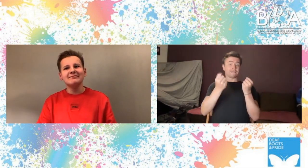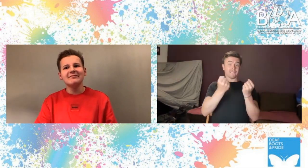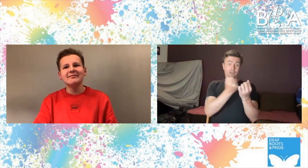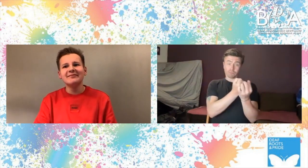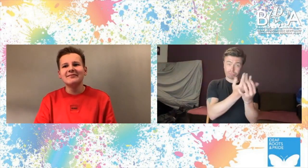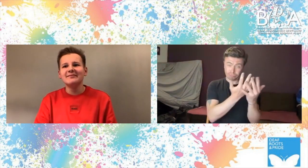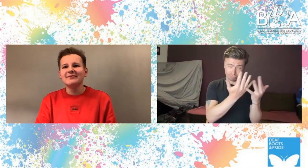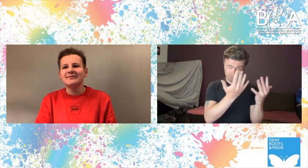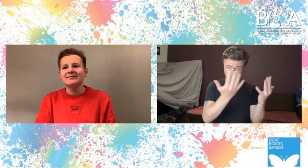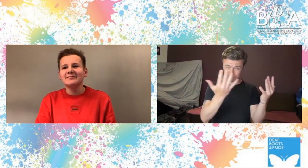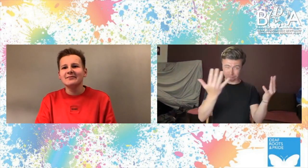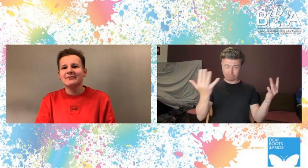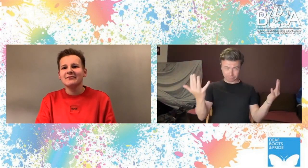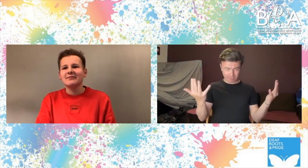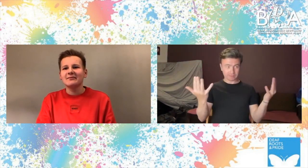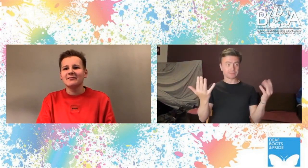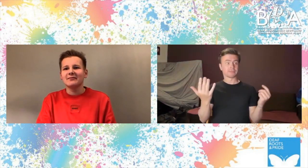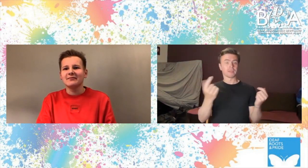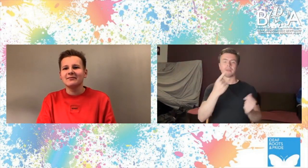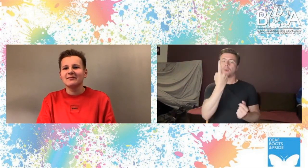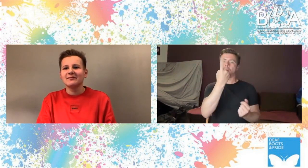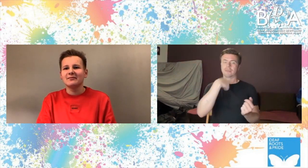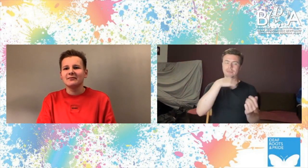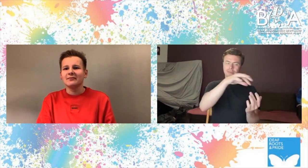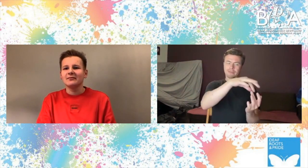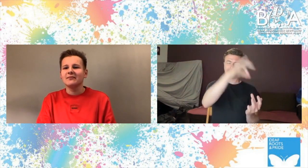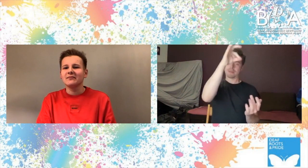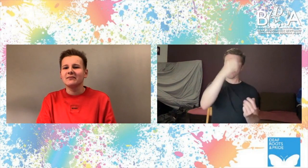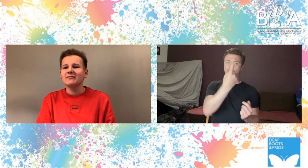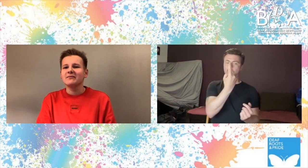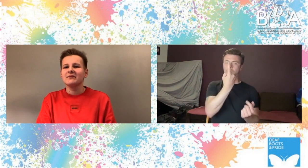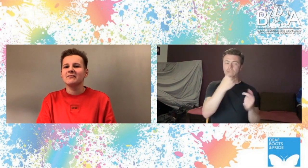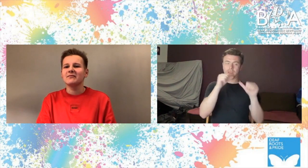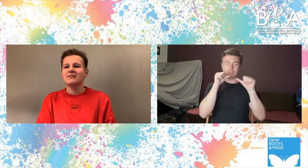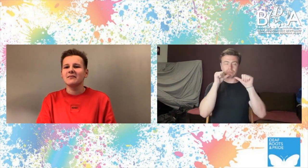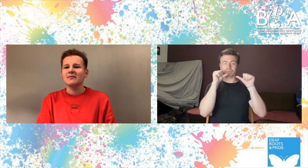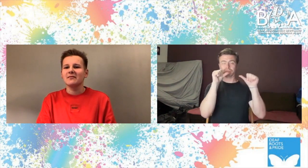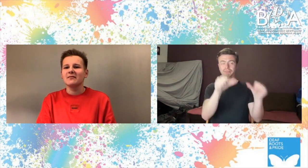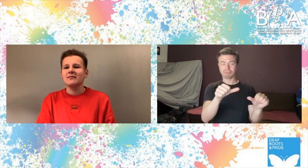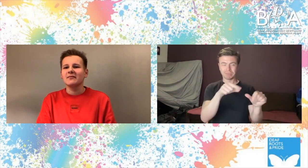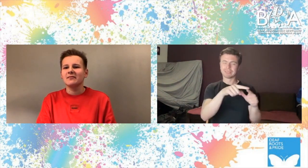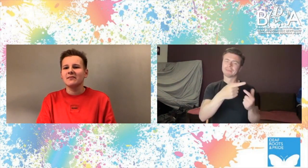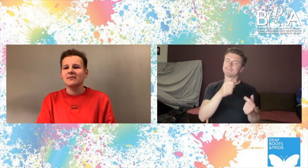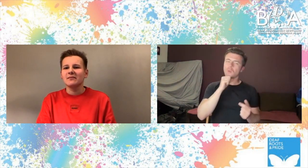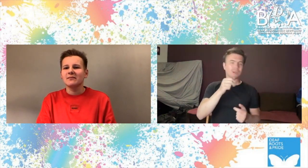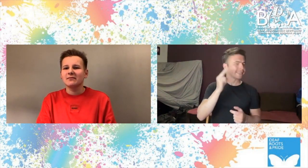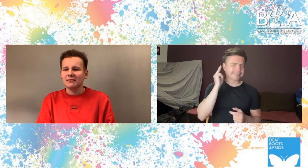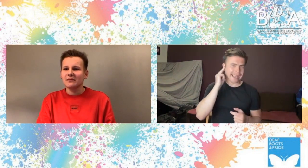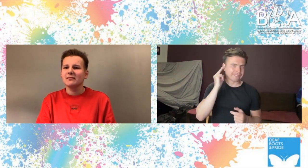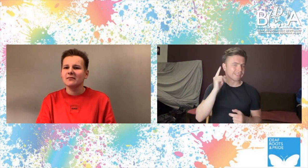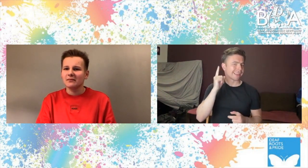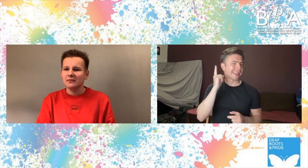There are loads of people. If I had to pick one, I would say… it’s not a